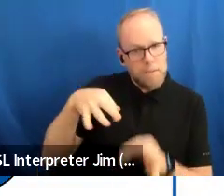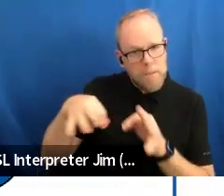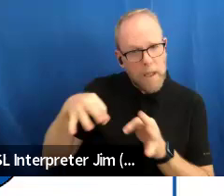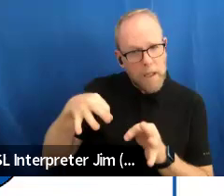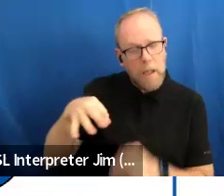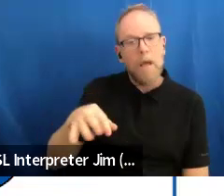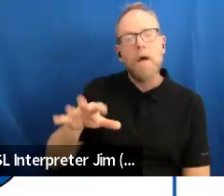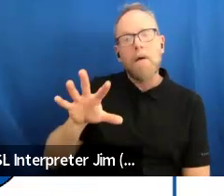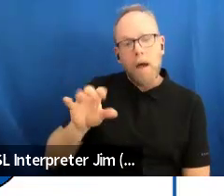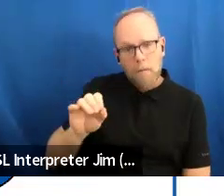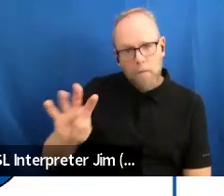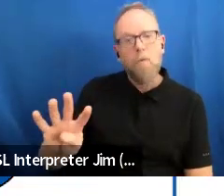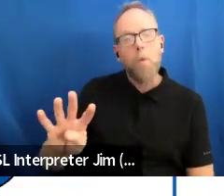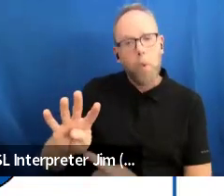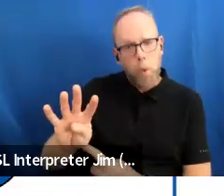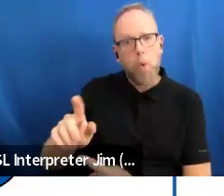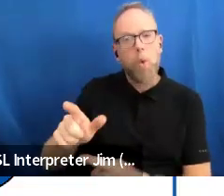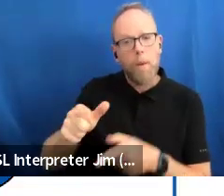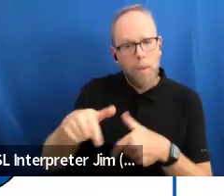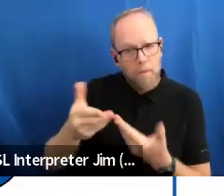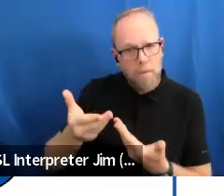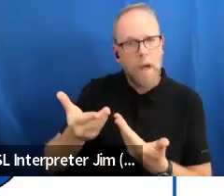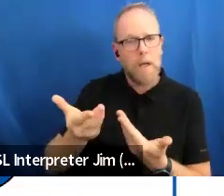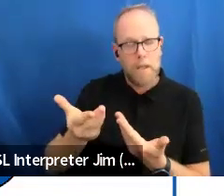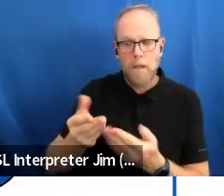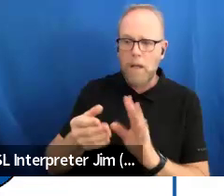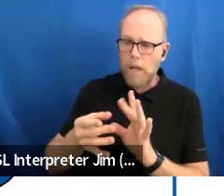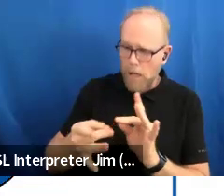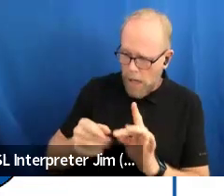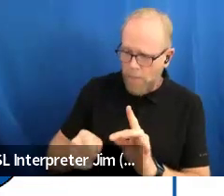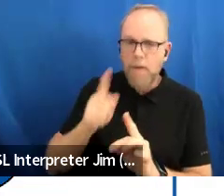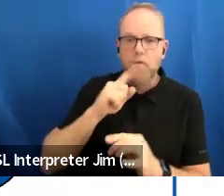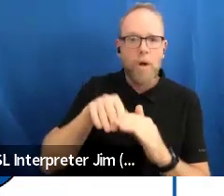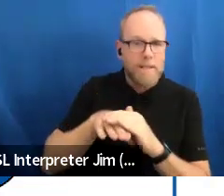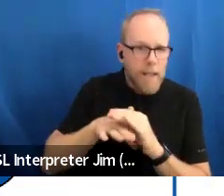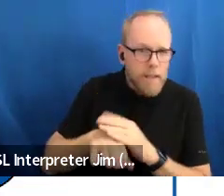people were either in the backs of their families' houses or they were in institutions.